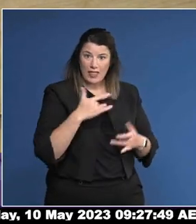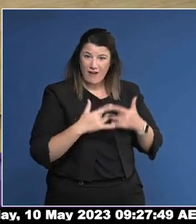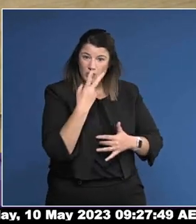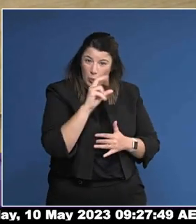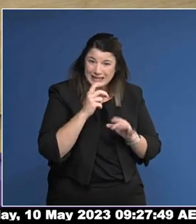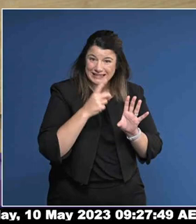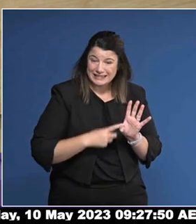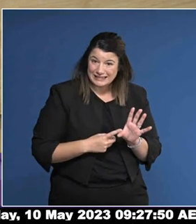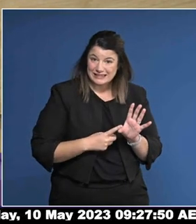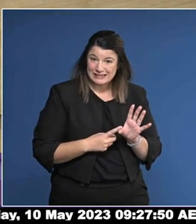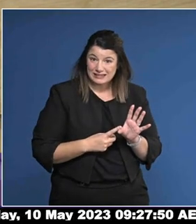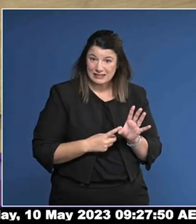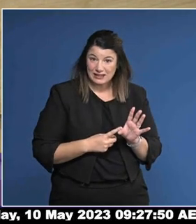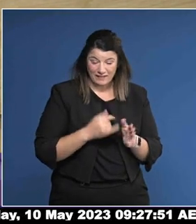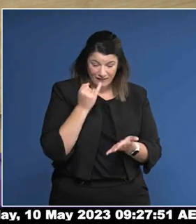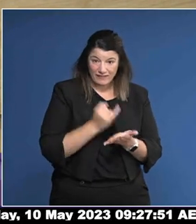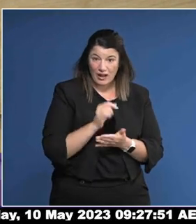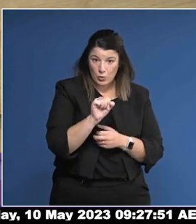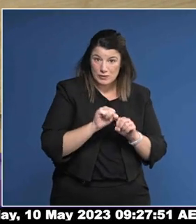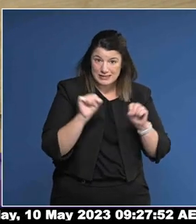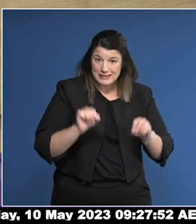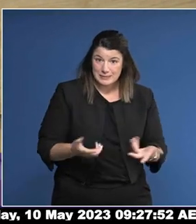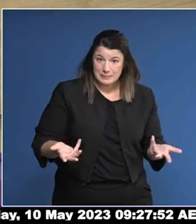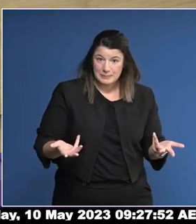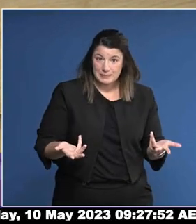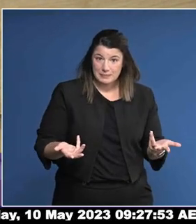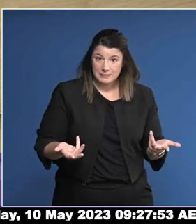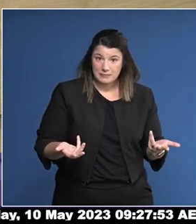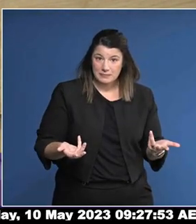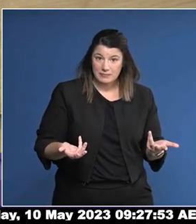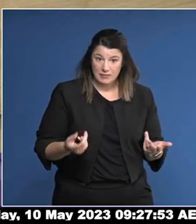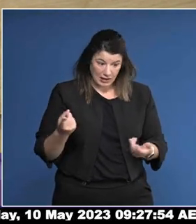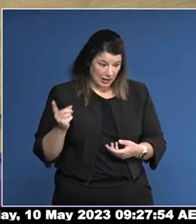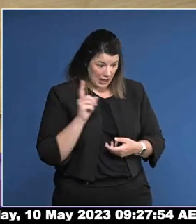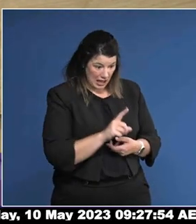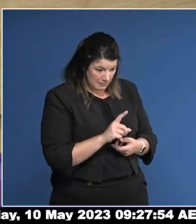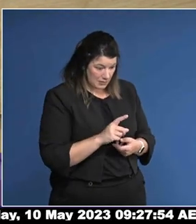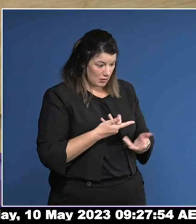deficiency in the way in which the Child Safety officers engaged with this family?